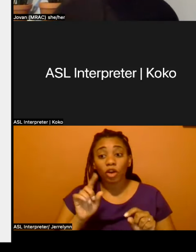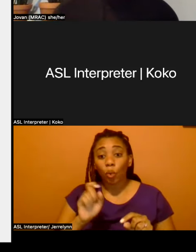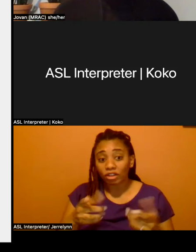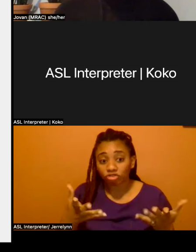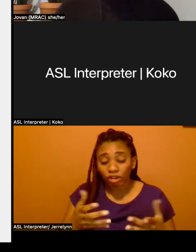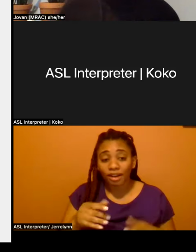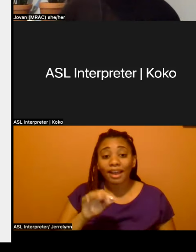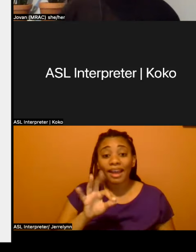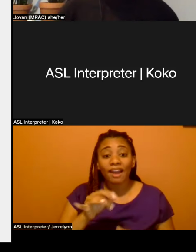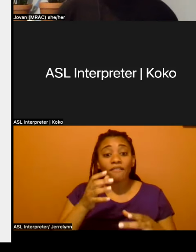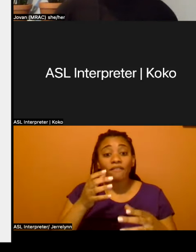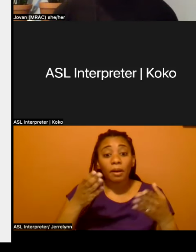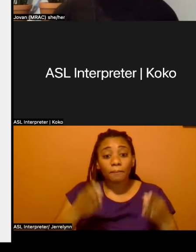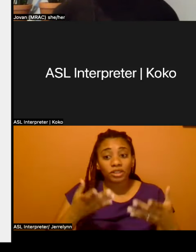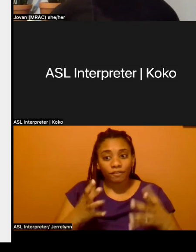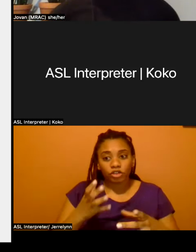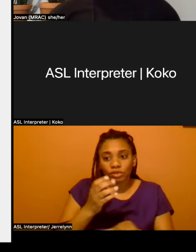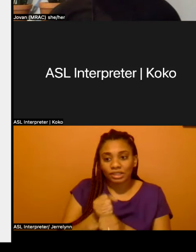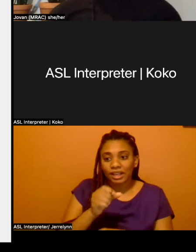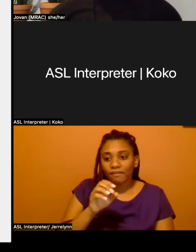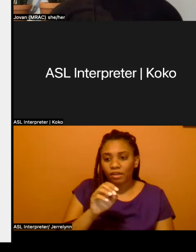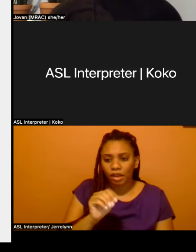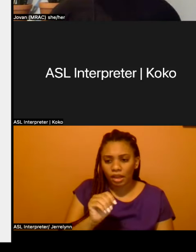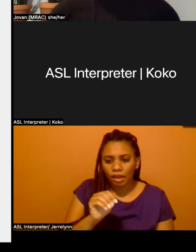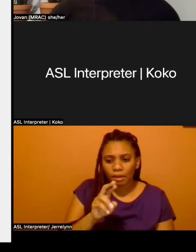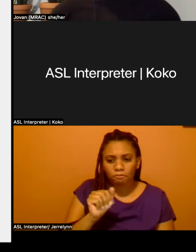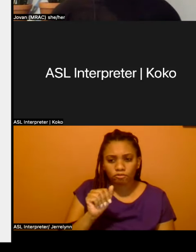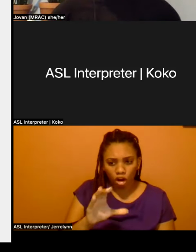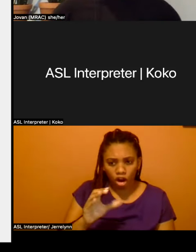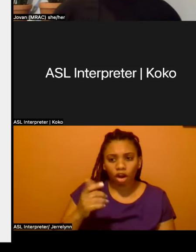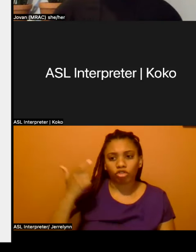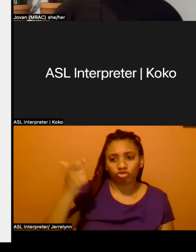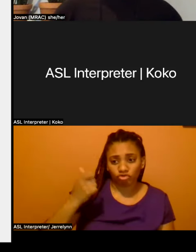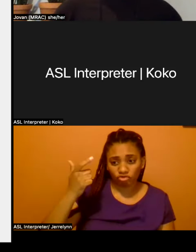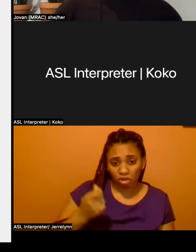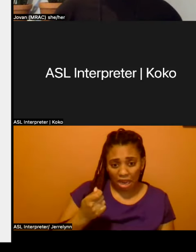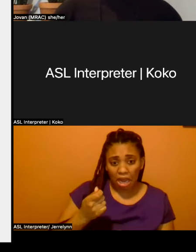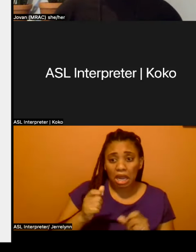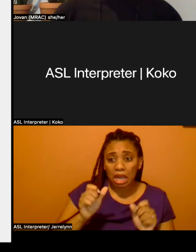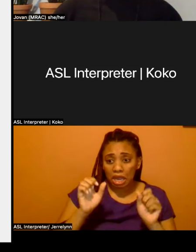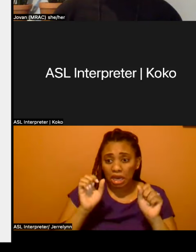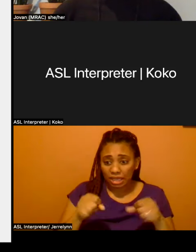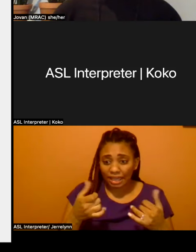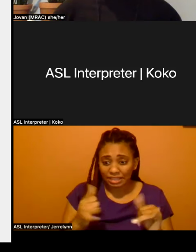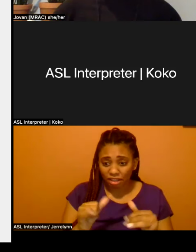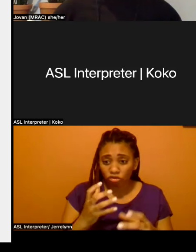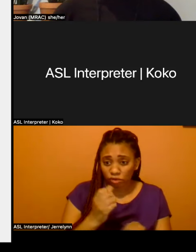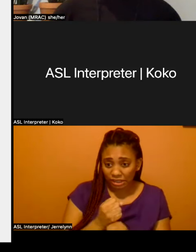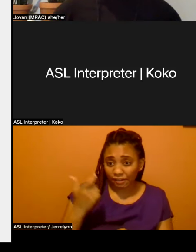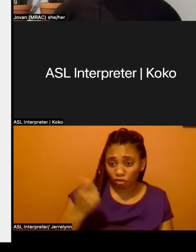can they still apply for this grant? And the answer is yes. Yes. - [Mirella] They're eligible to apply if they meet the other requirements. Absolutely.